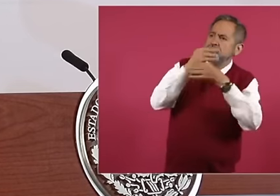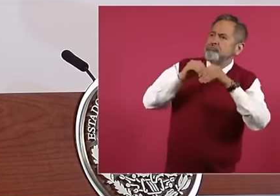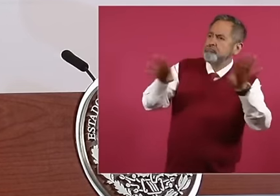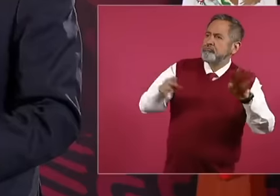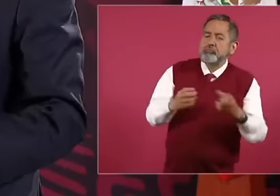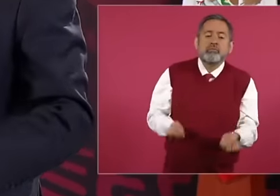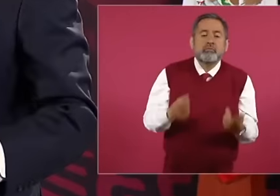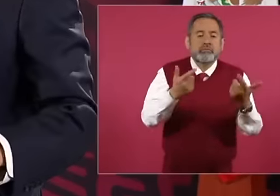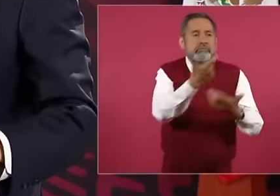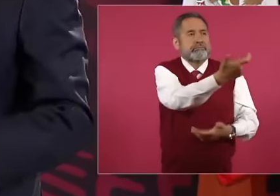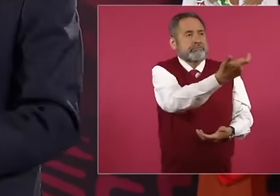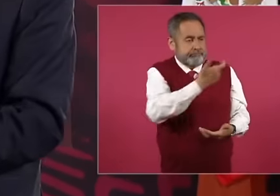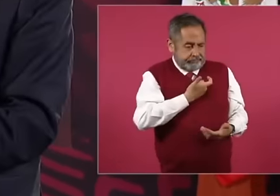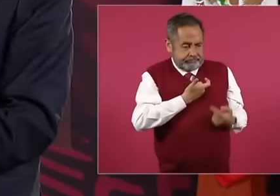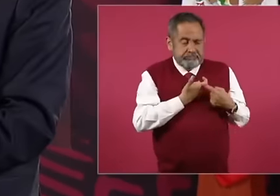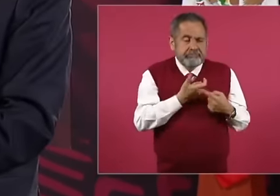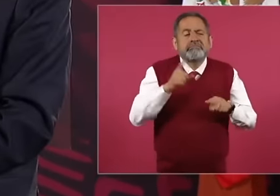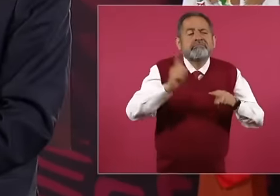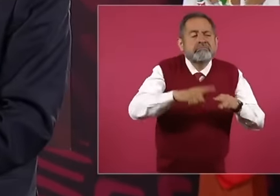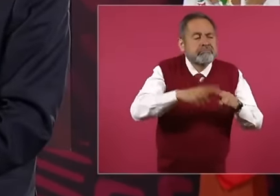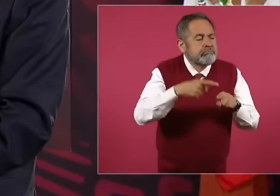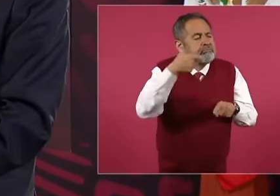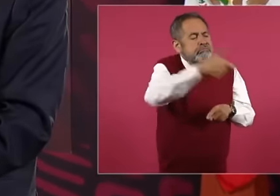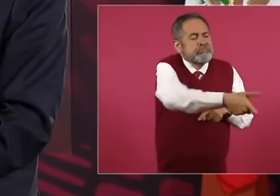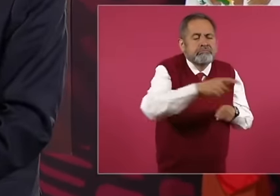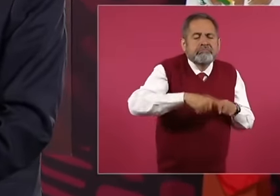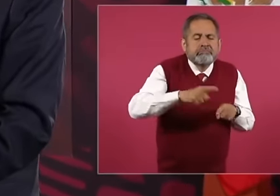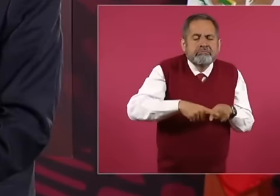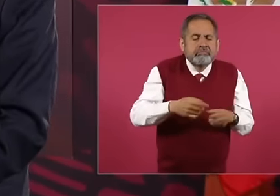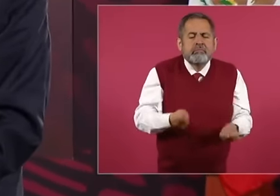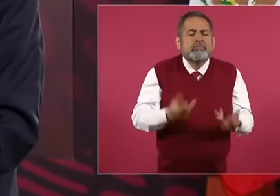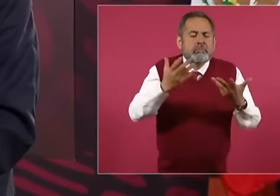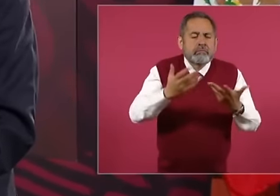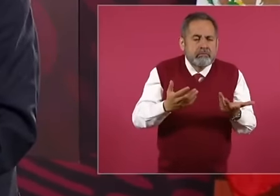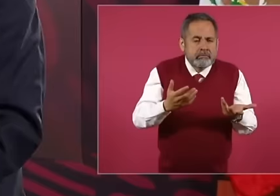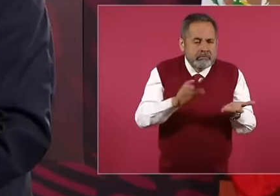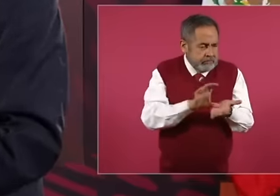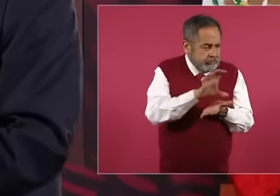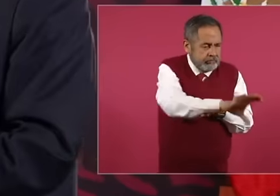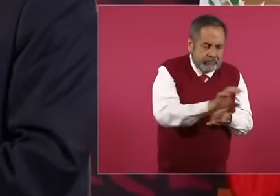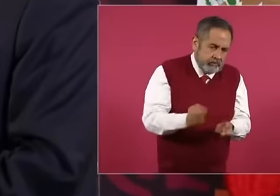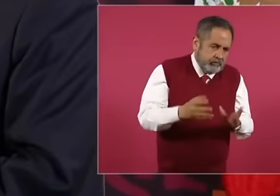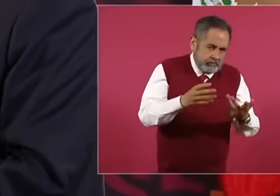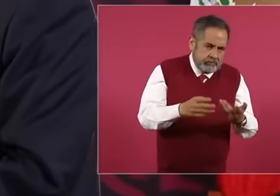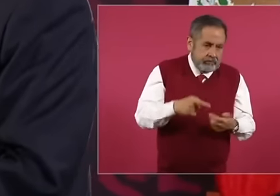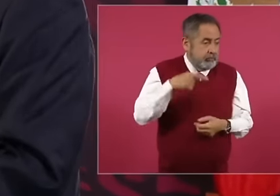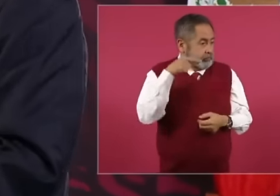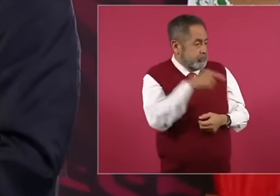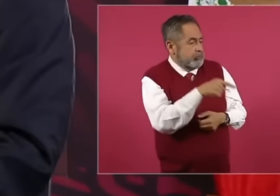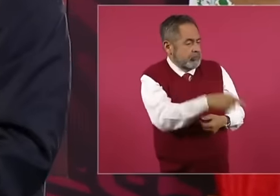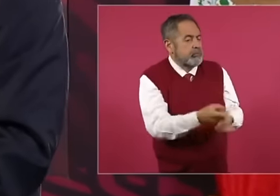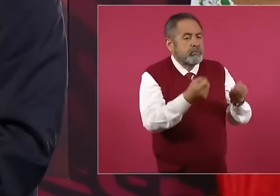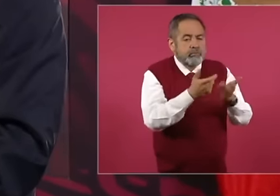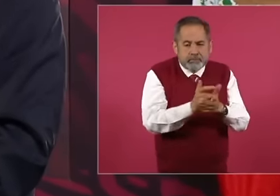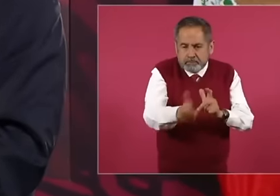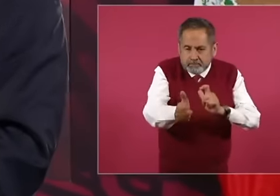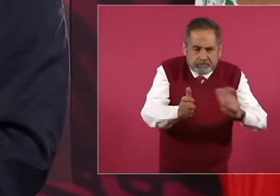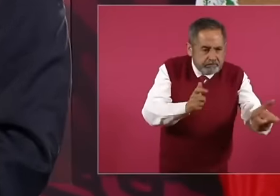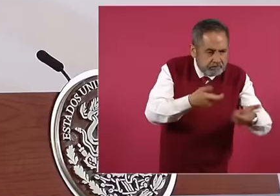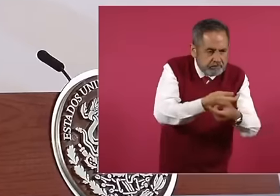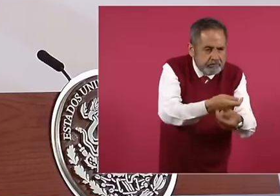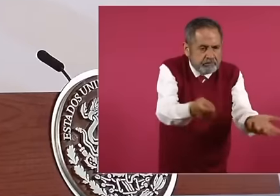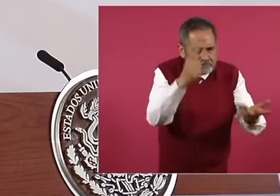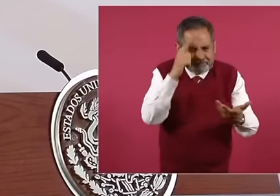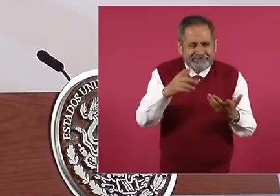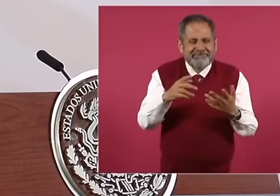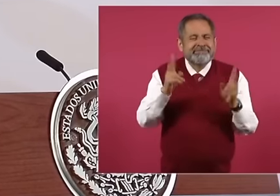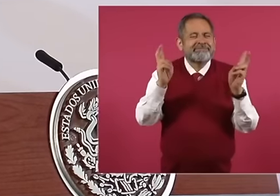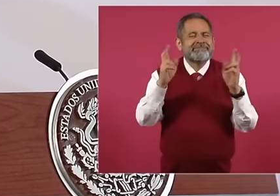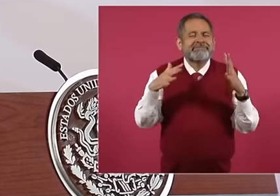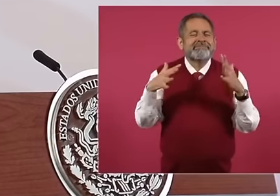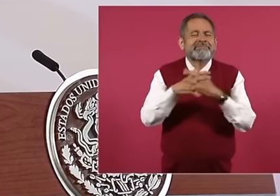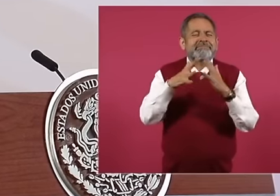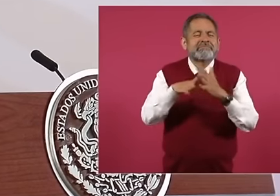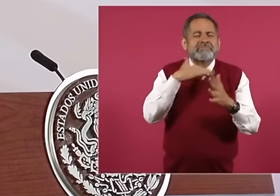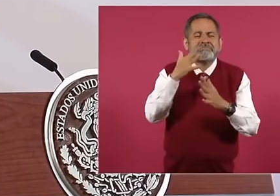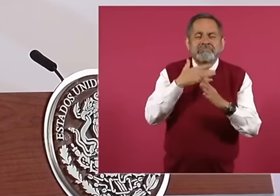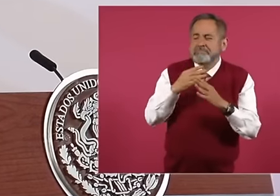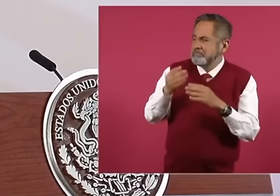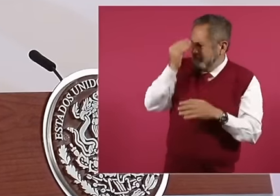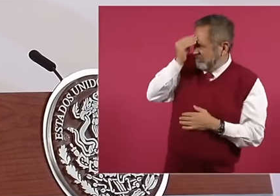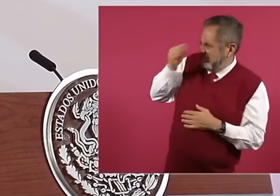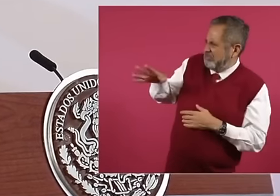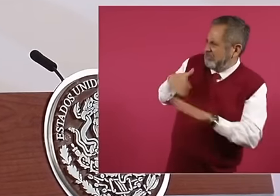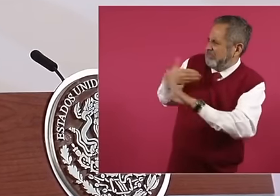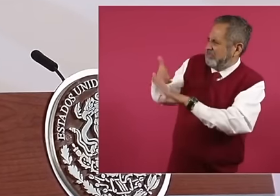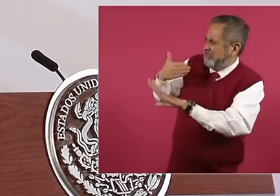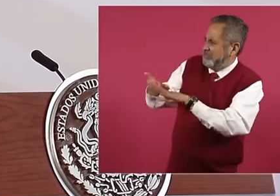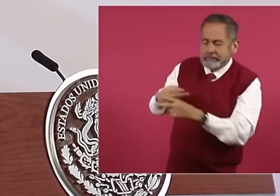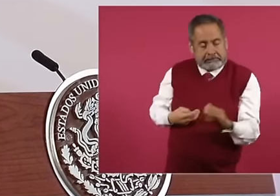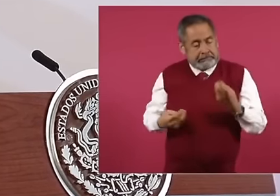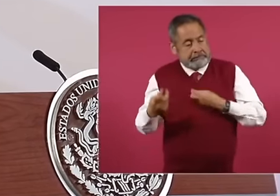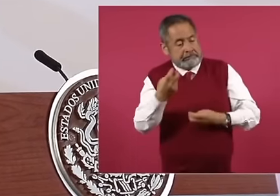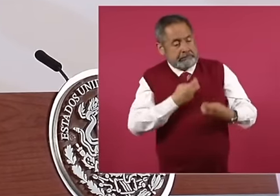from whom and above all, how much money they have allocated to the dirty money, especially against me,